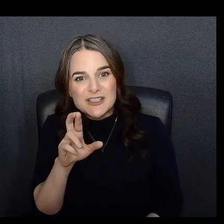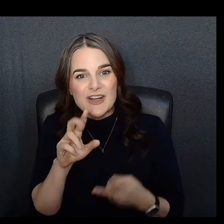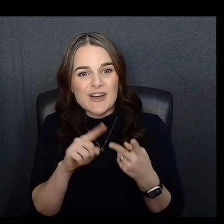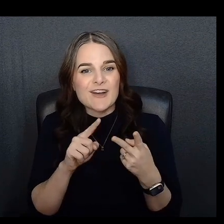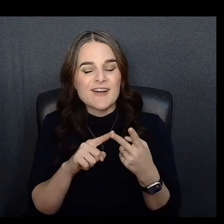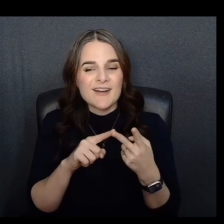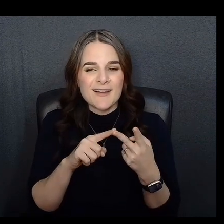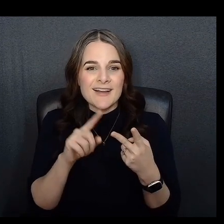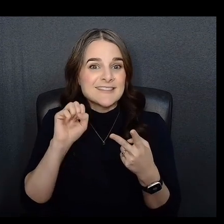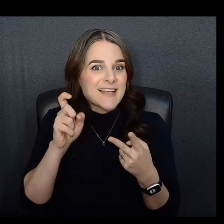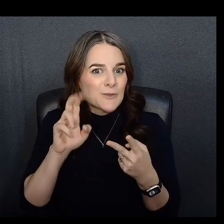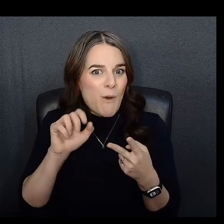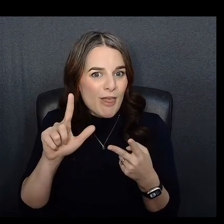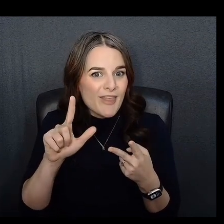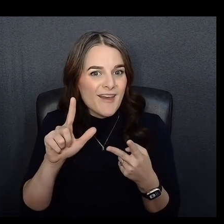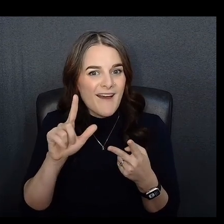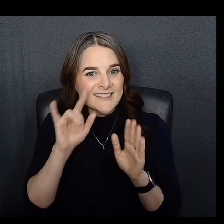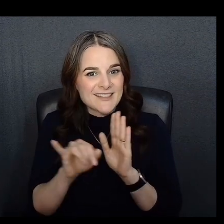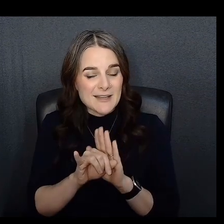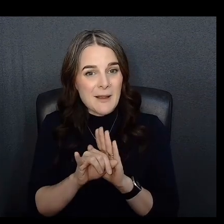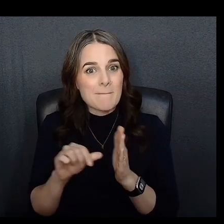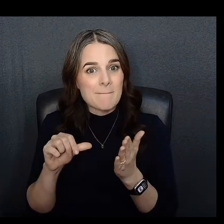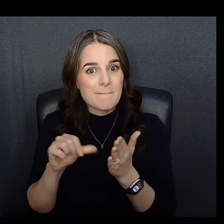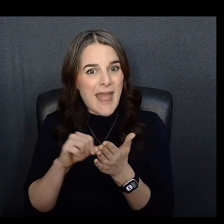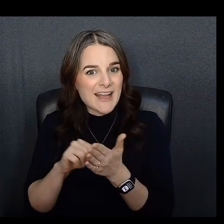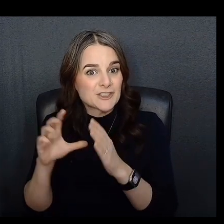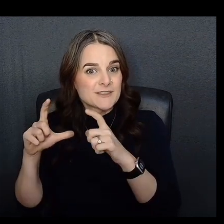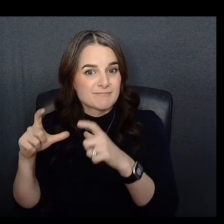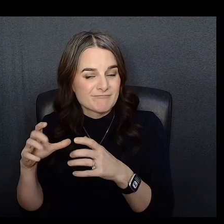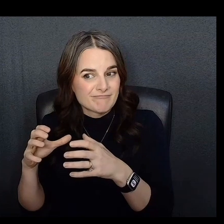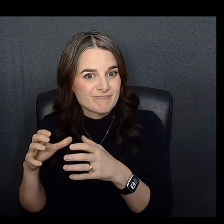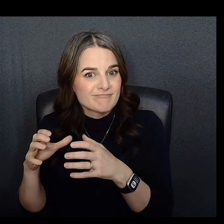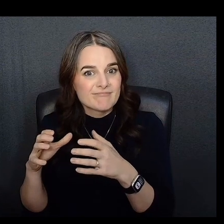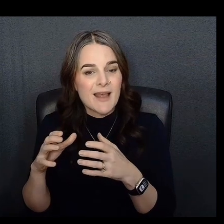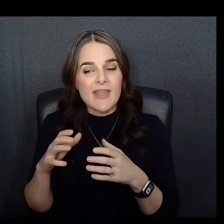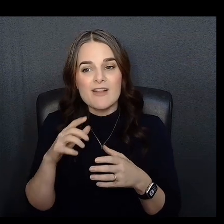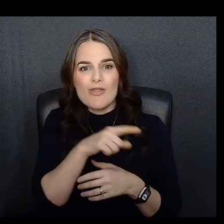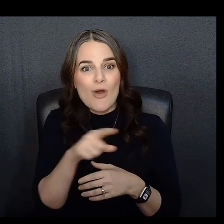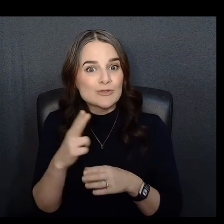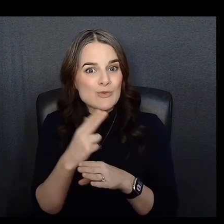that AAC users themselves have created and shared for the community to be able to access.